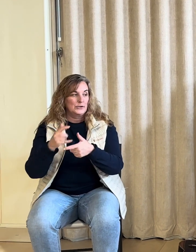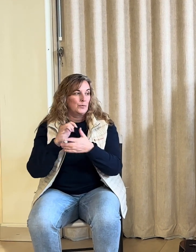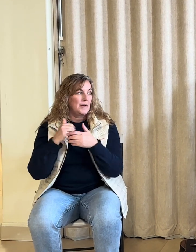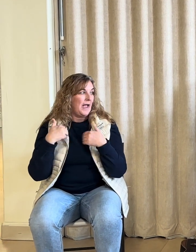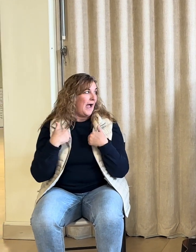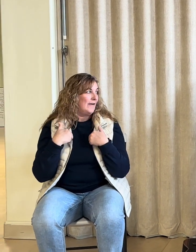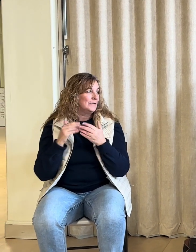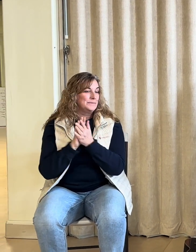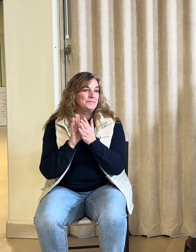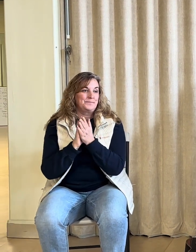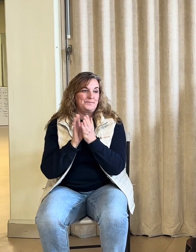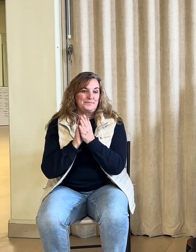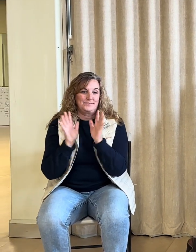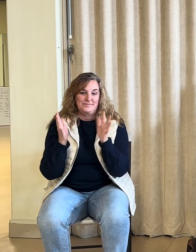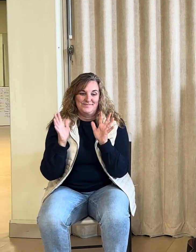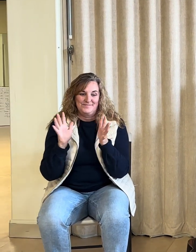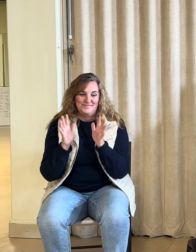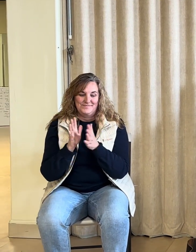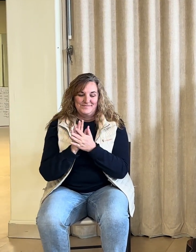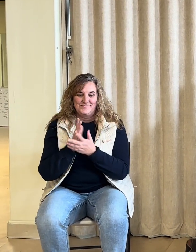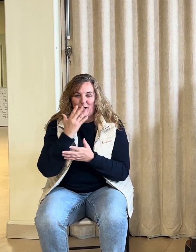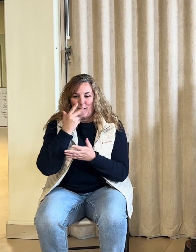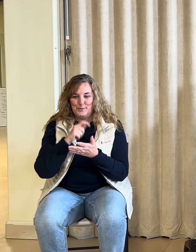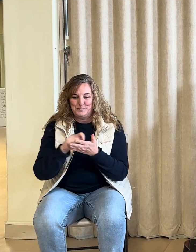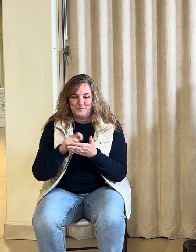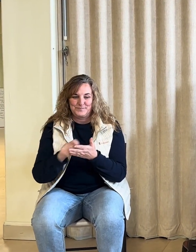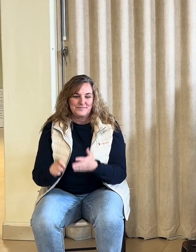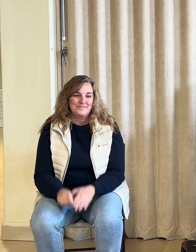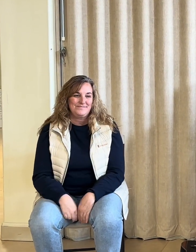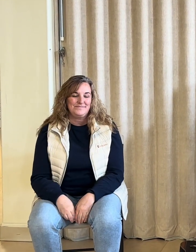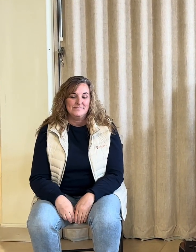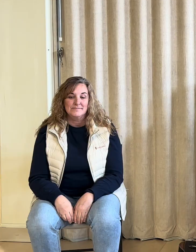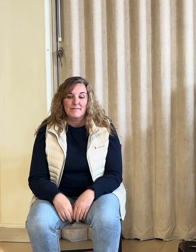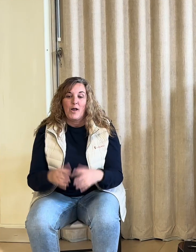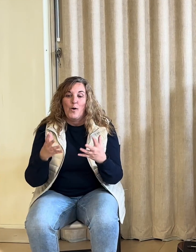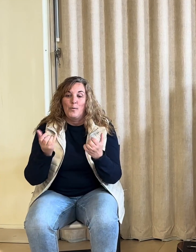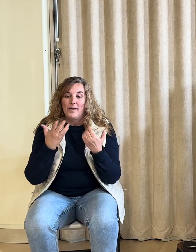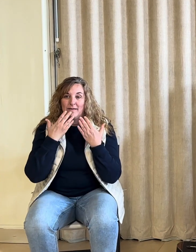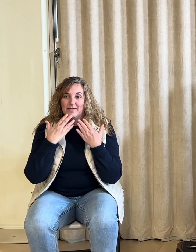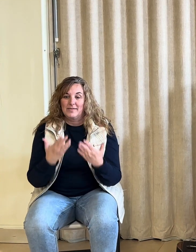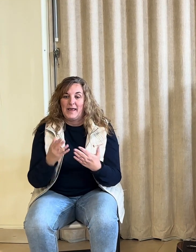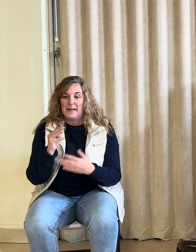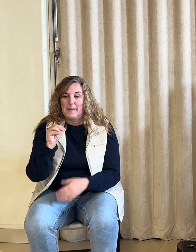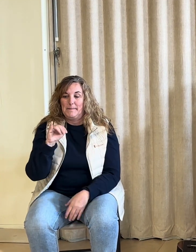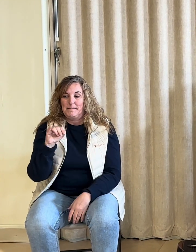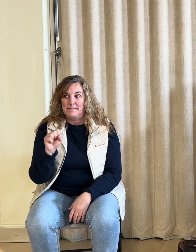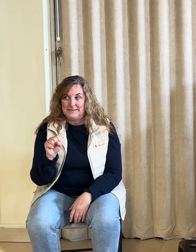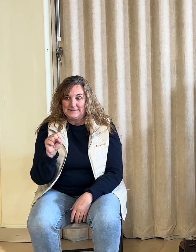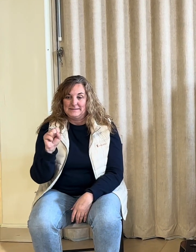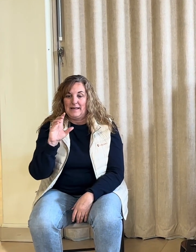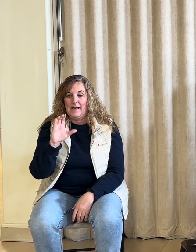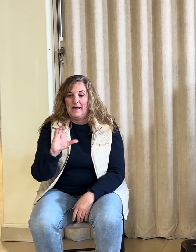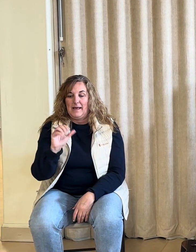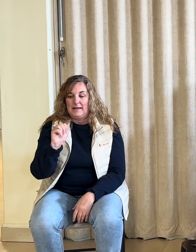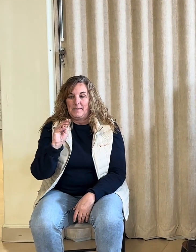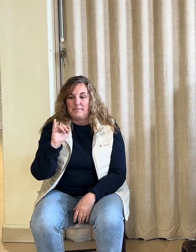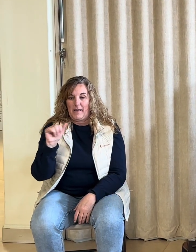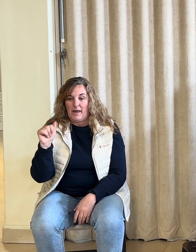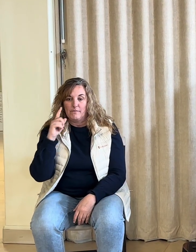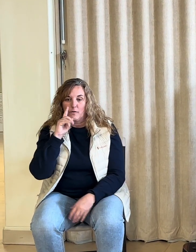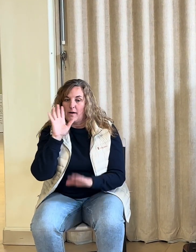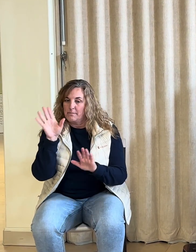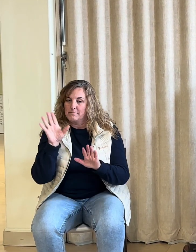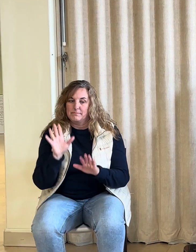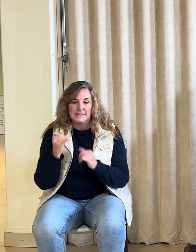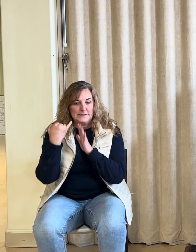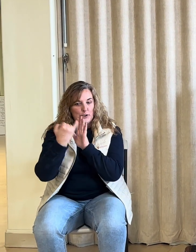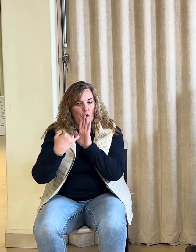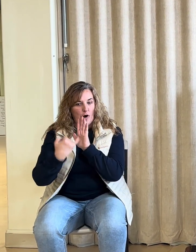crafts. And we also want to thank Miss Kamiah for her amazing art with our Craft Corner,